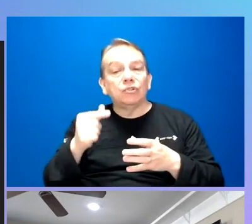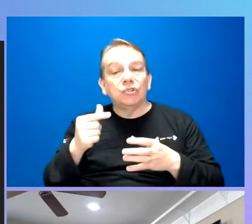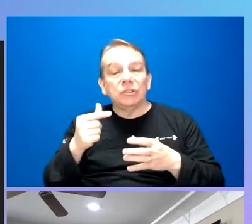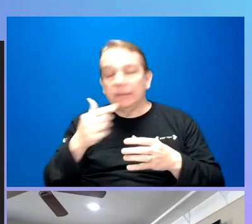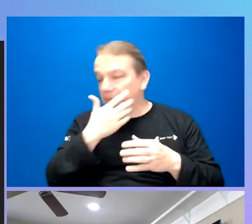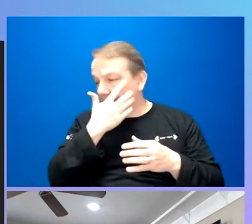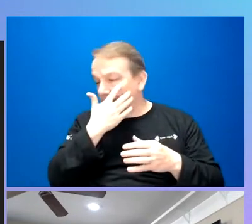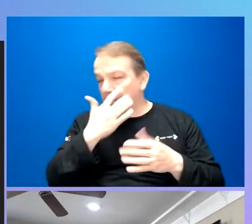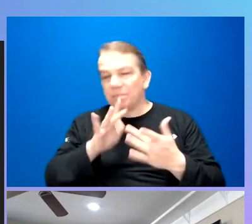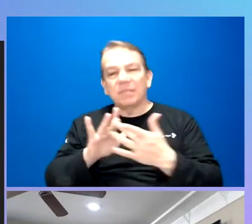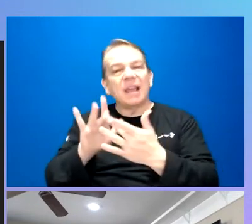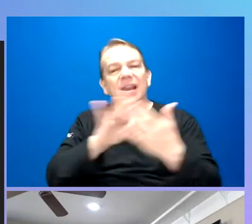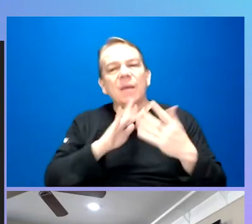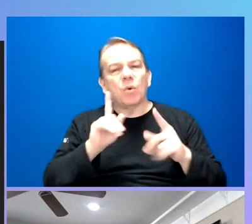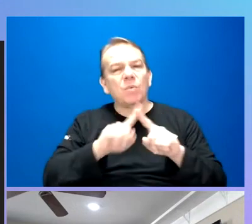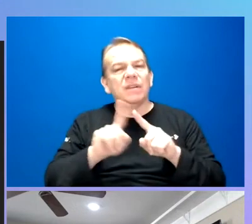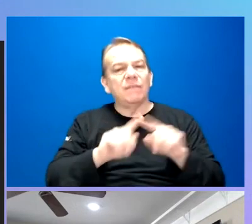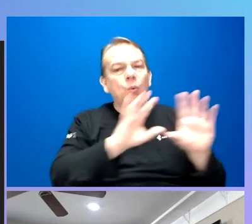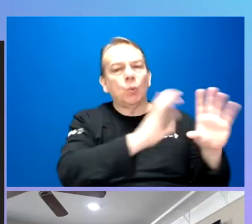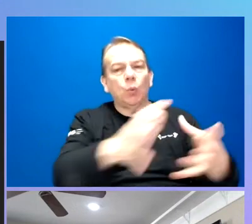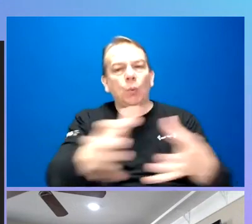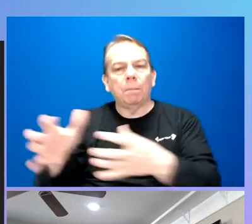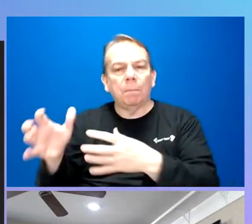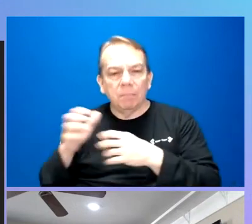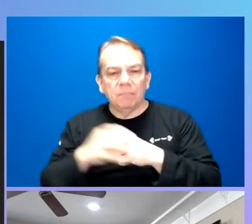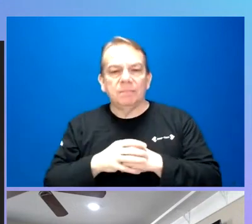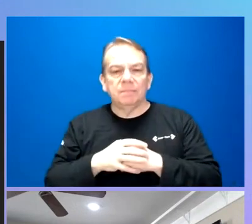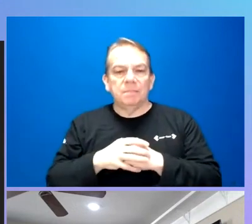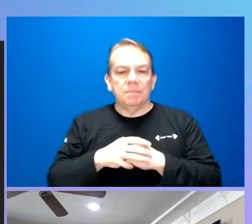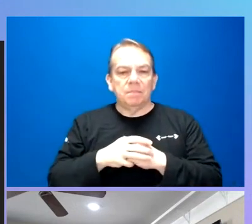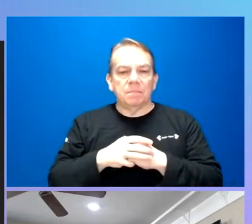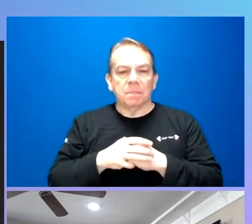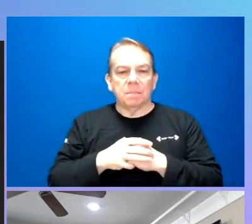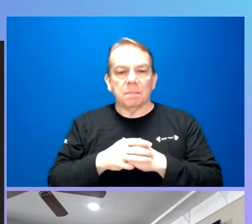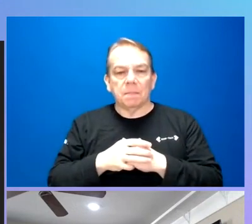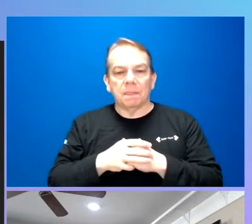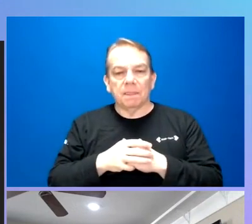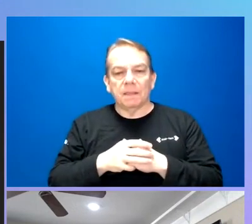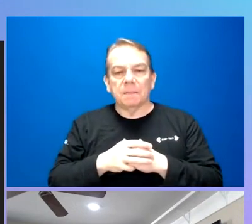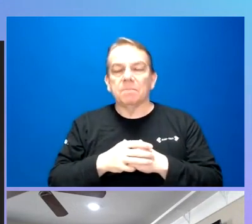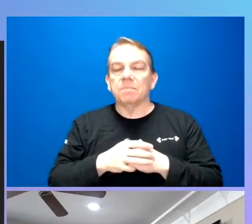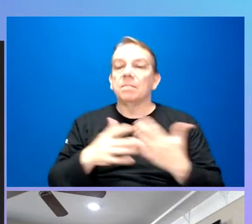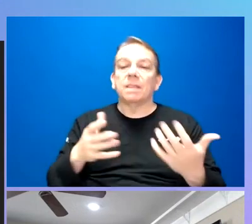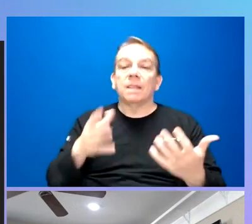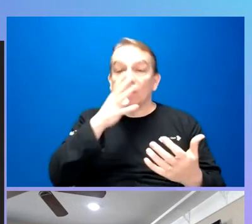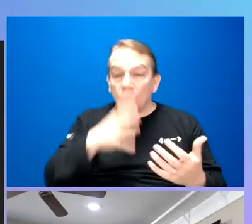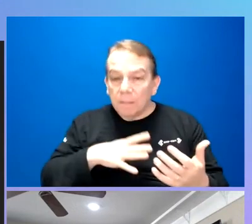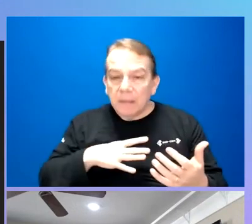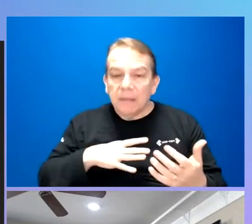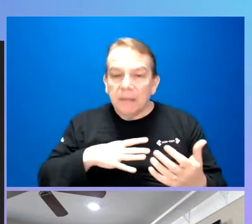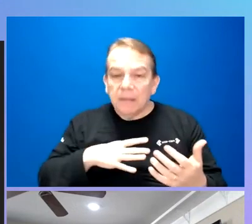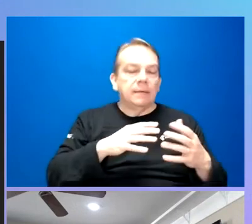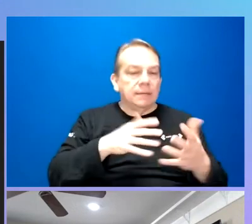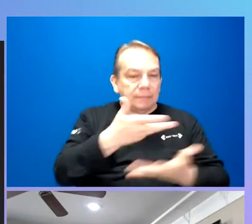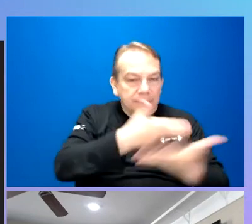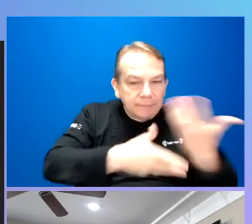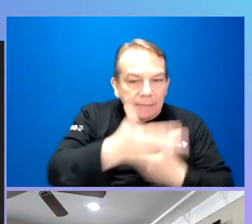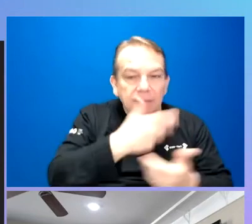groups. You need to be not working with the group for women . You need to be not working with the group for African